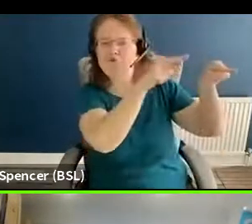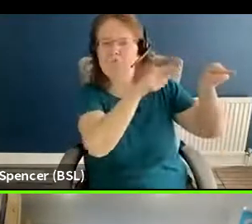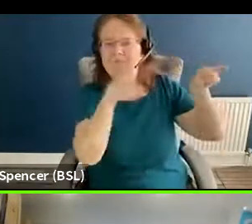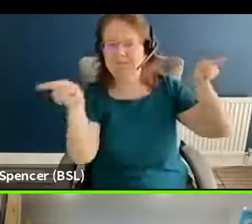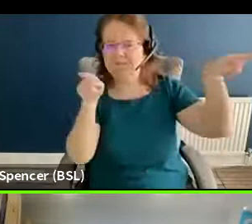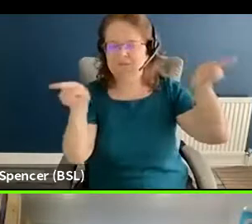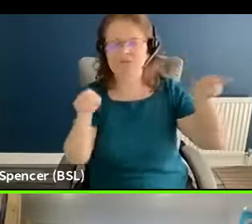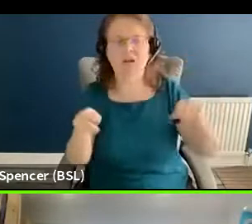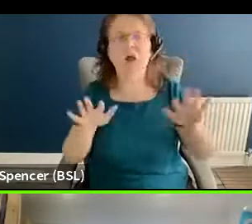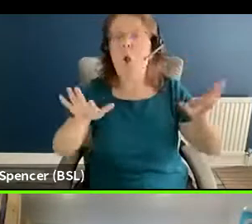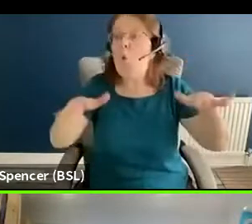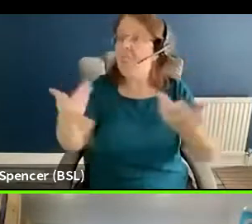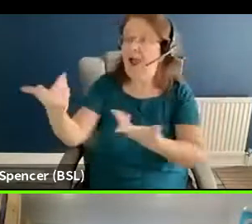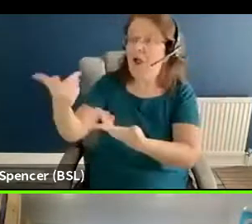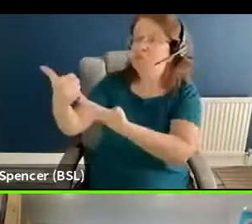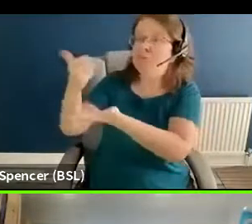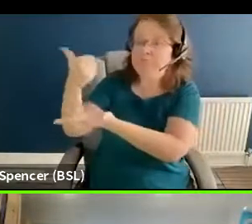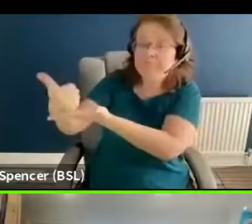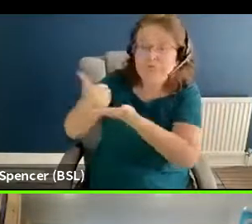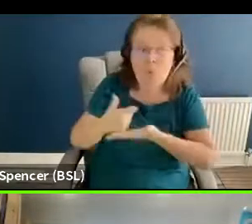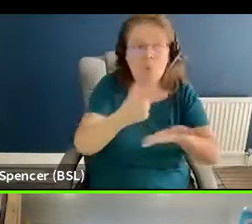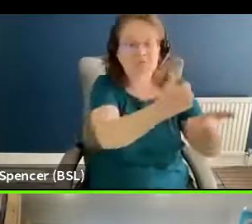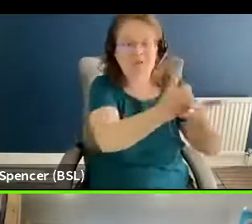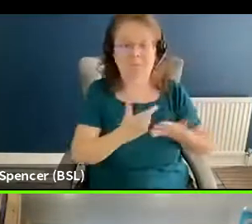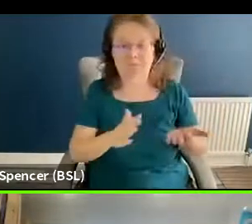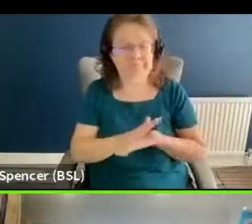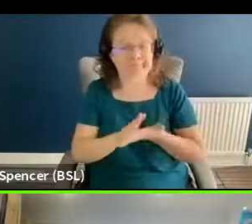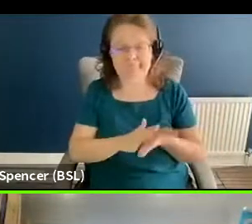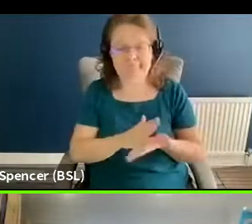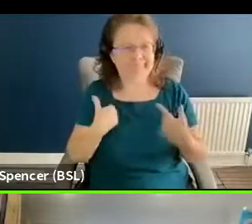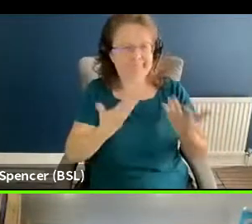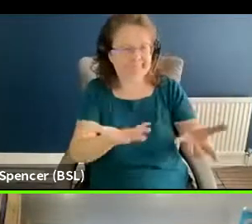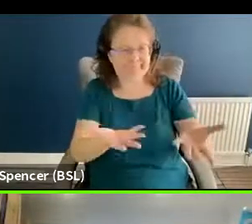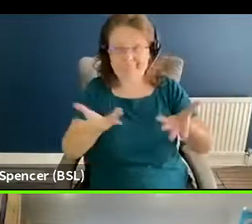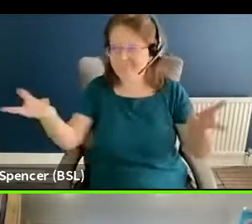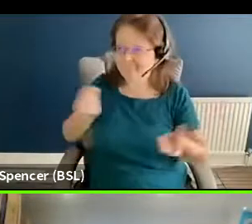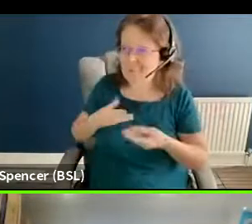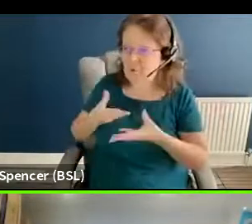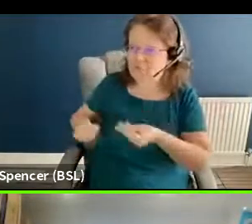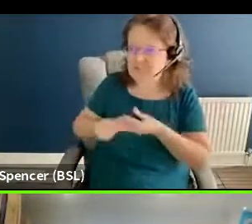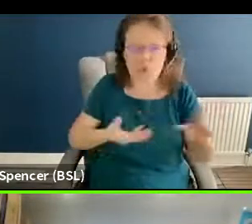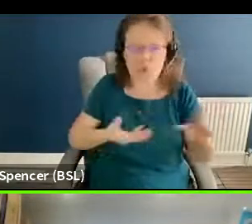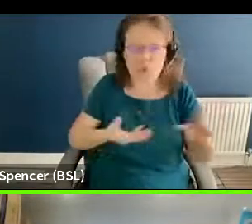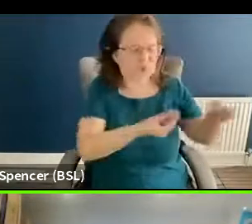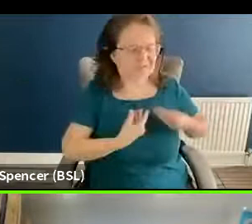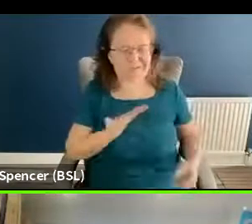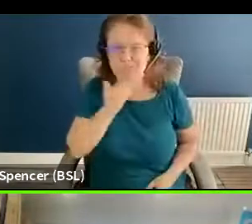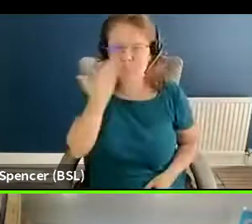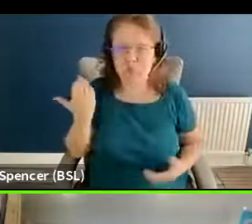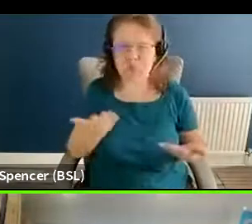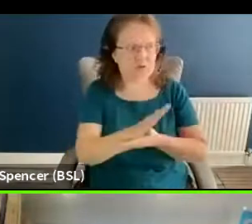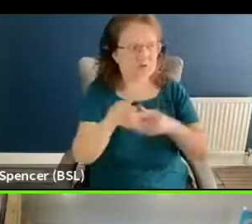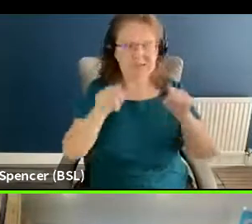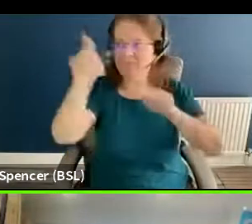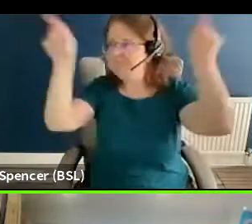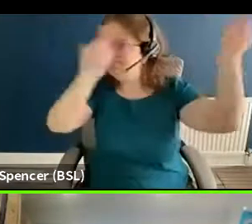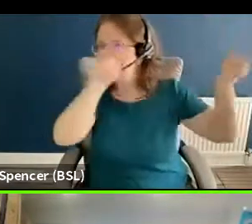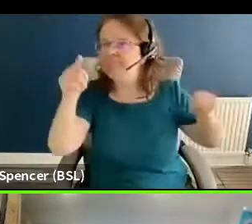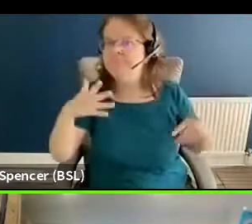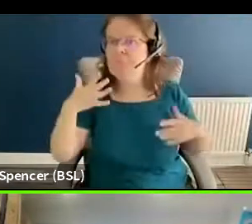without that you're not going to get the resources you need and everyone else who wants to can weasel